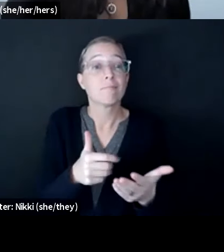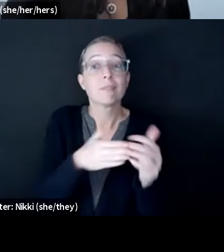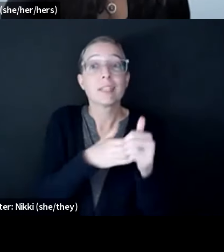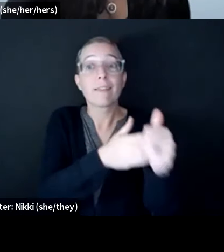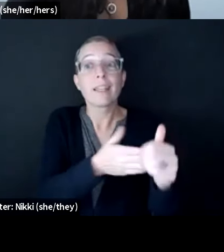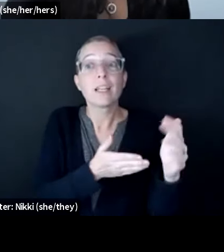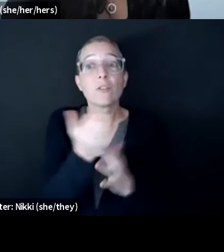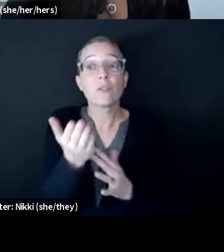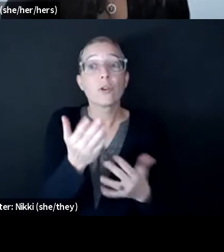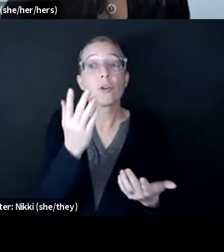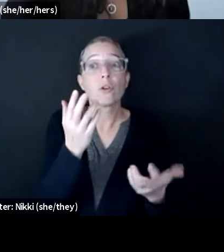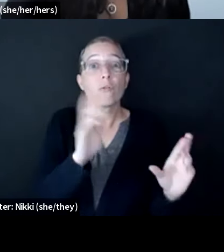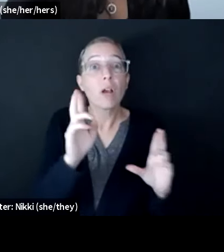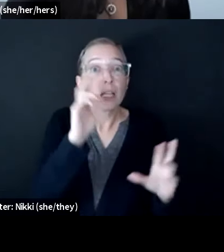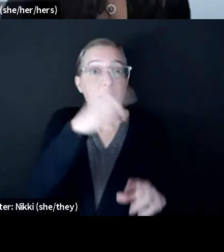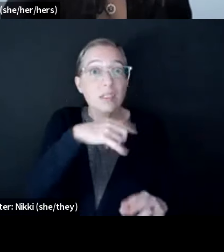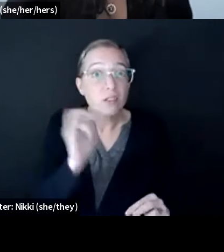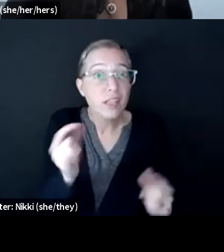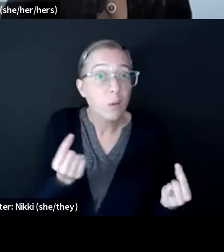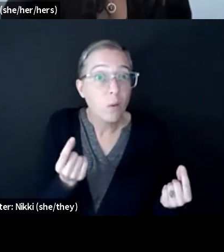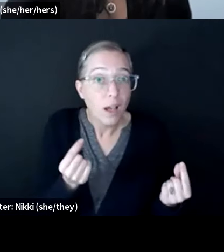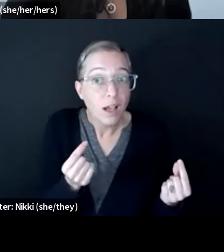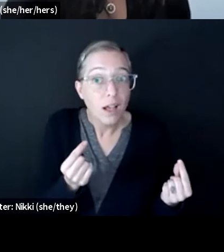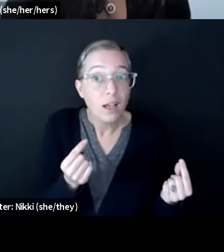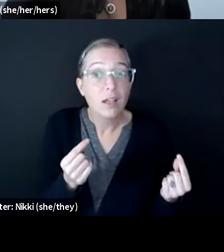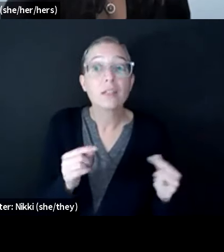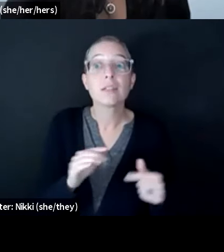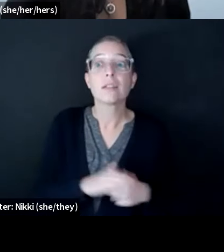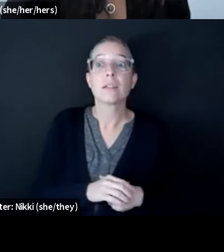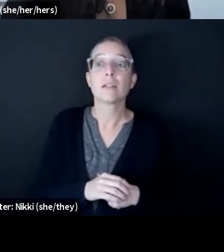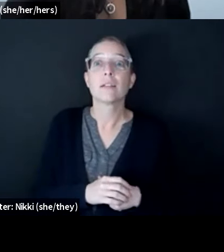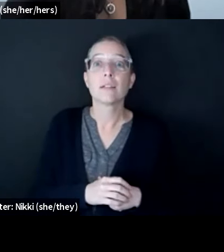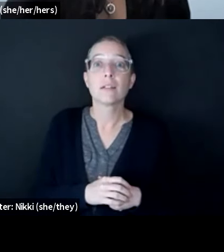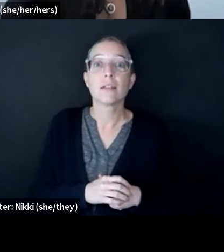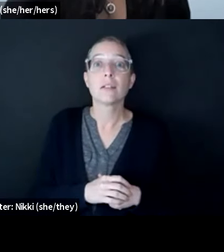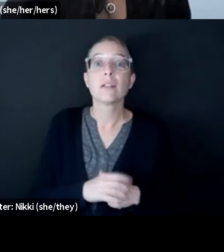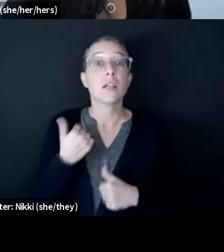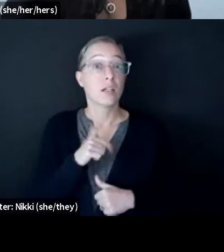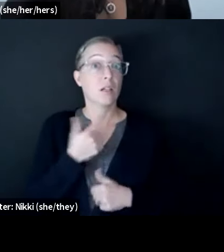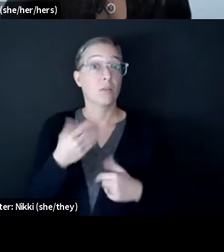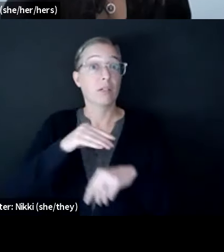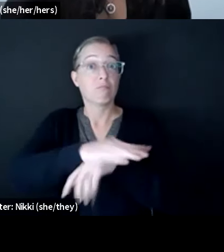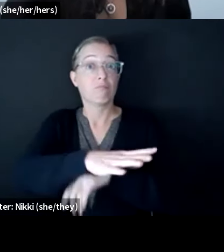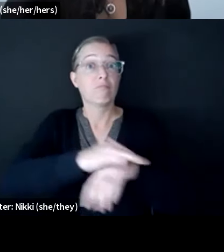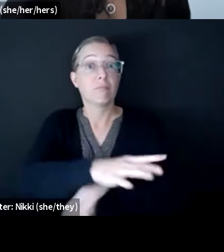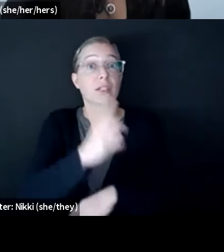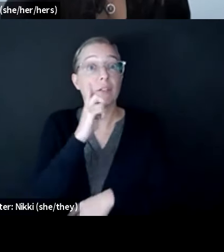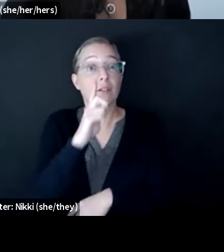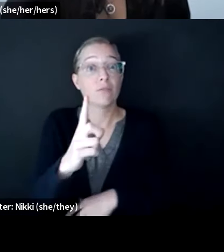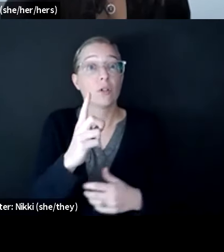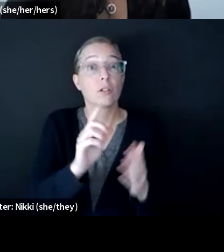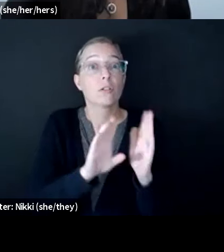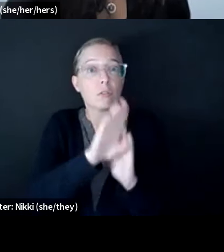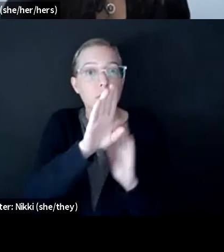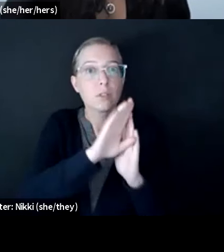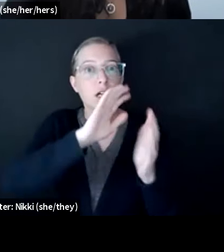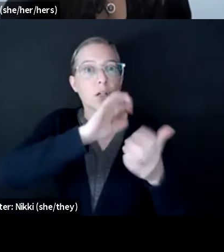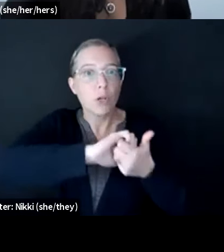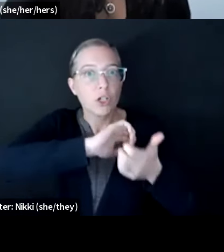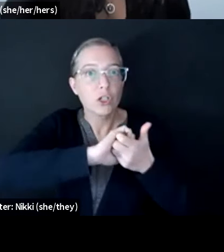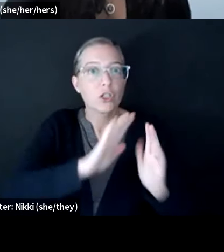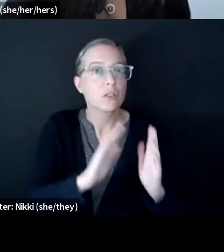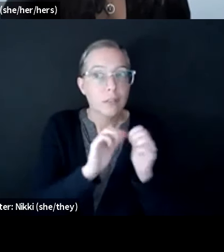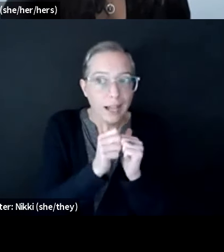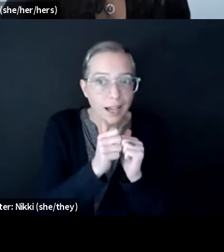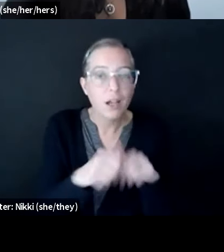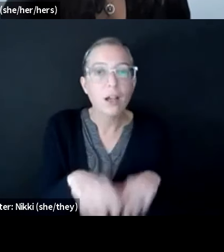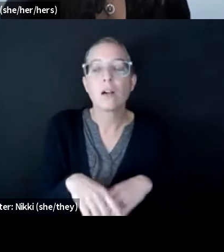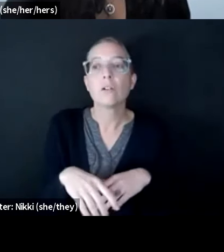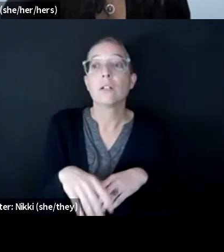Kris Krasnowski: To not to discourage them, but to encourage them because we do also kind of coach them through, how do you create partners, how do you create an implementation team, how do you.